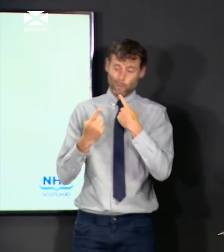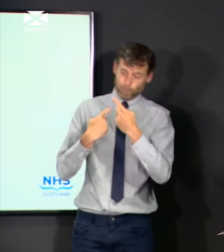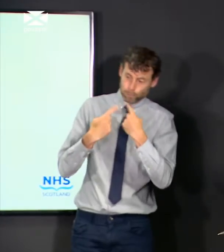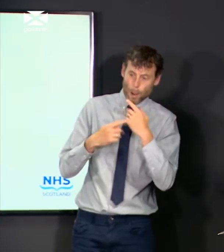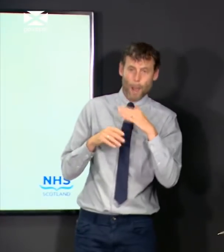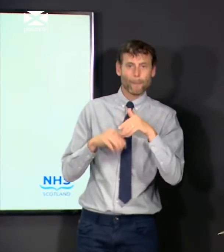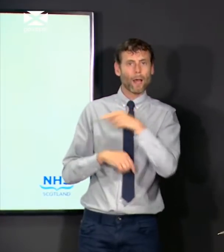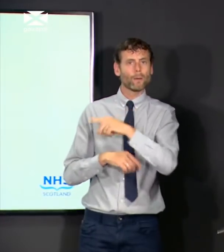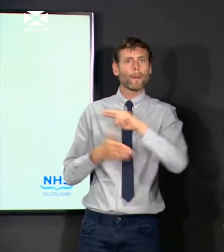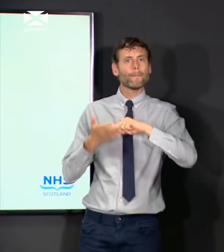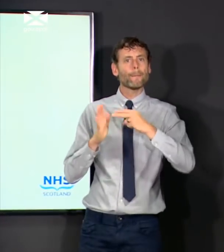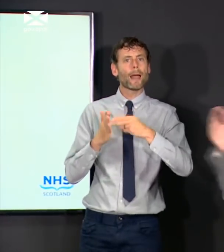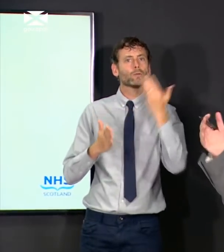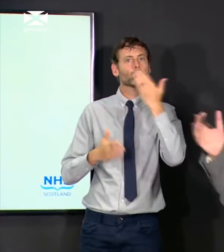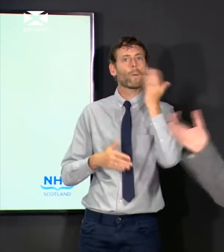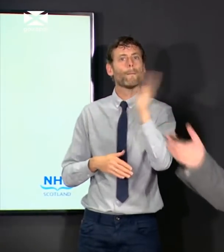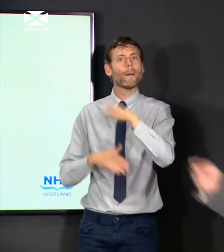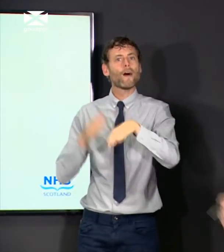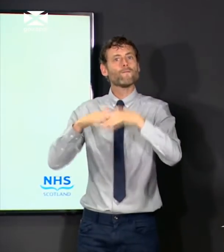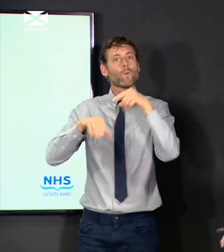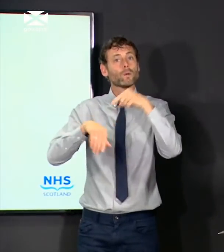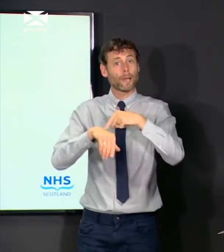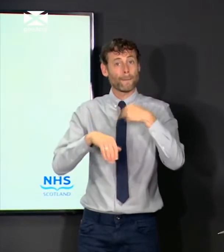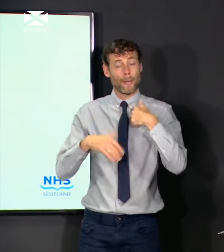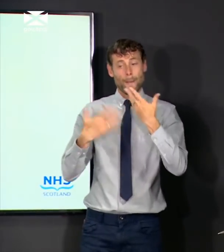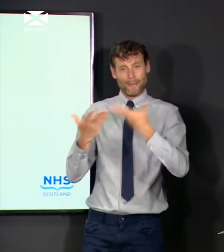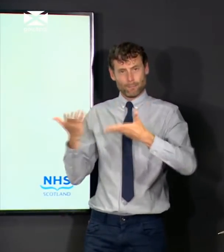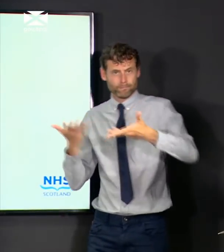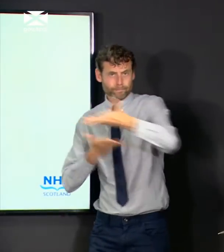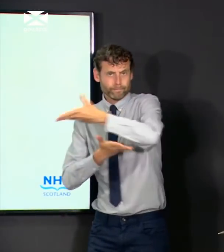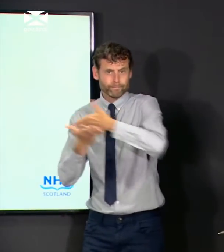this particular move, and with the Cabinet and the First Minister about what that advice